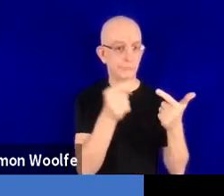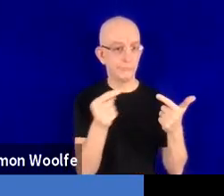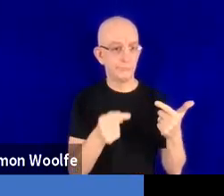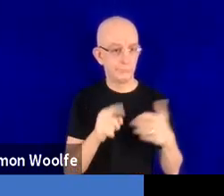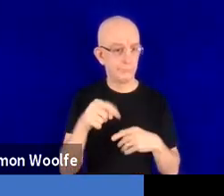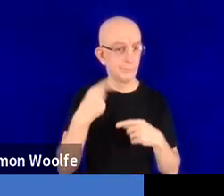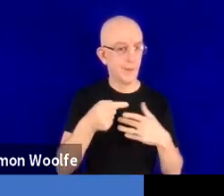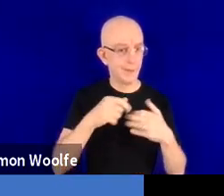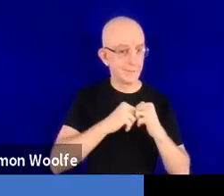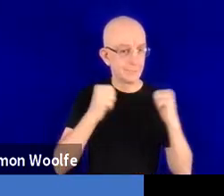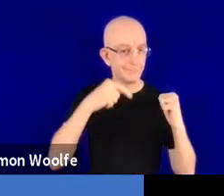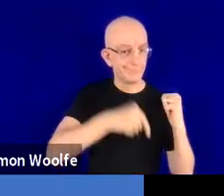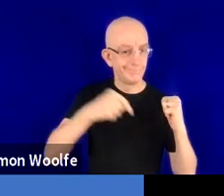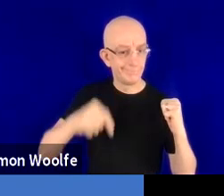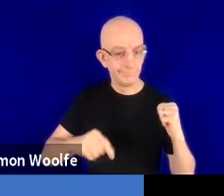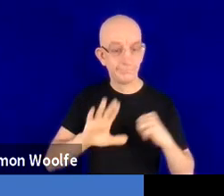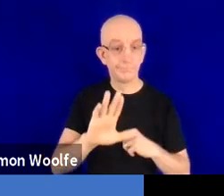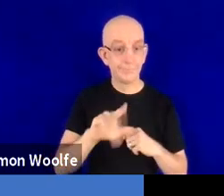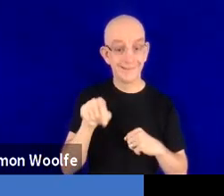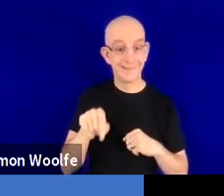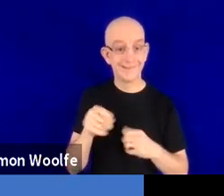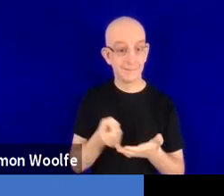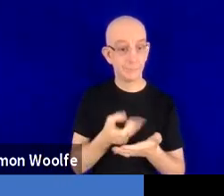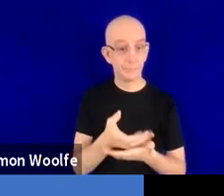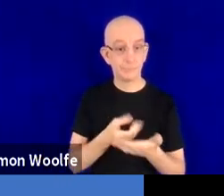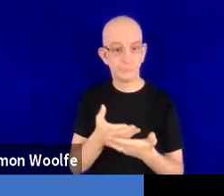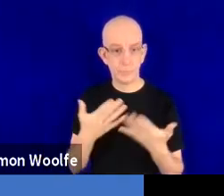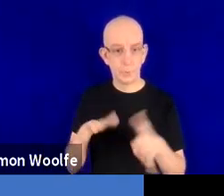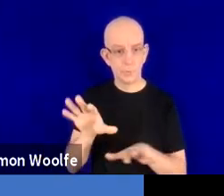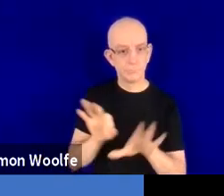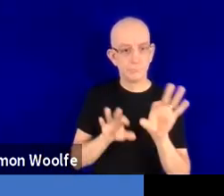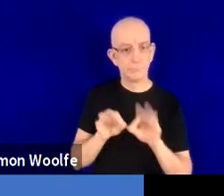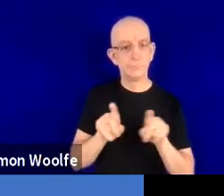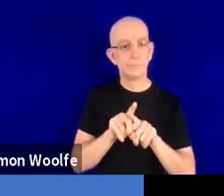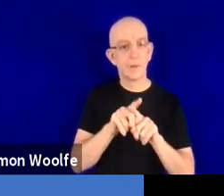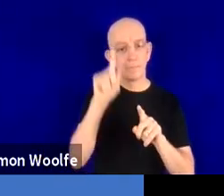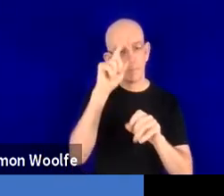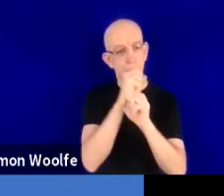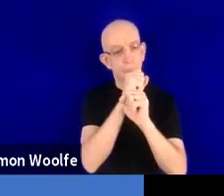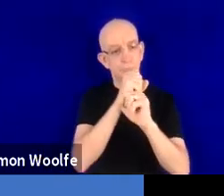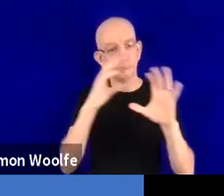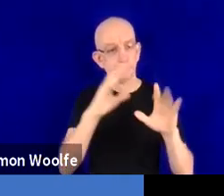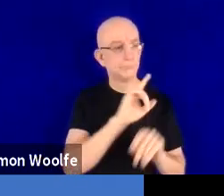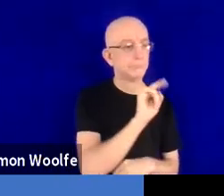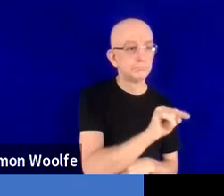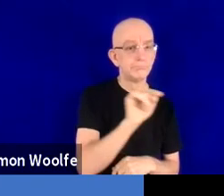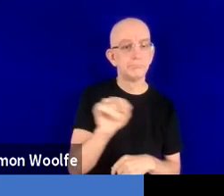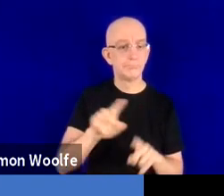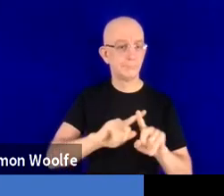but also one kind of, I guess, important caveat as they were selected because in many cases there was something notable